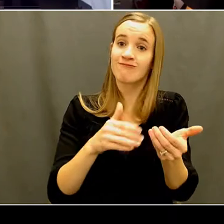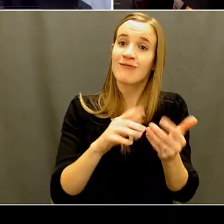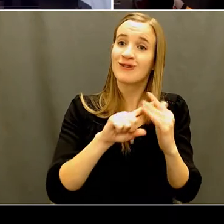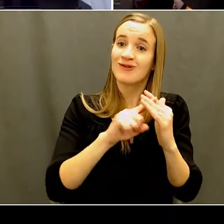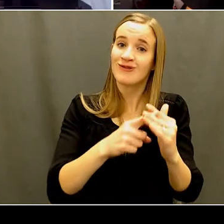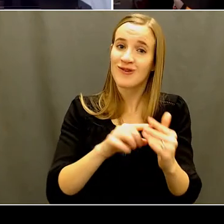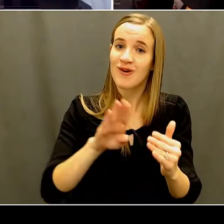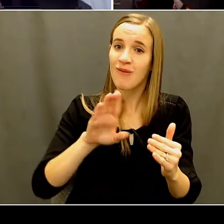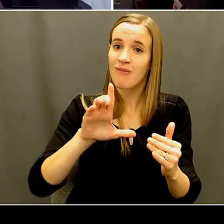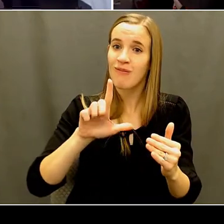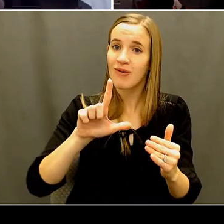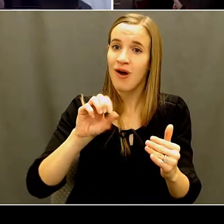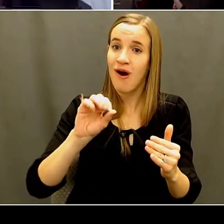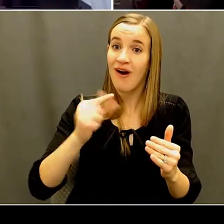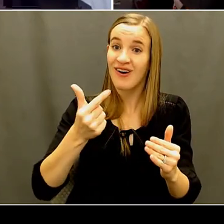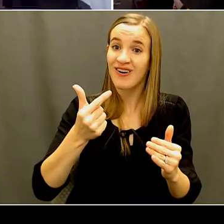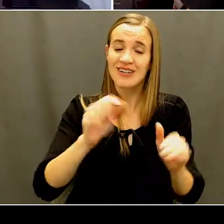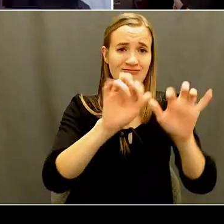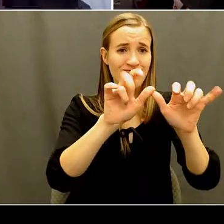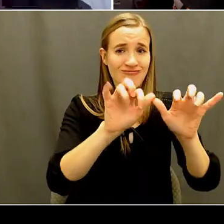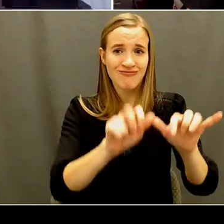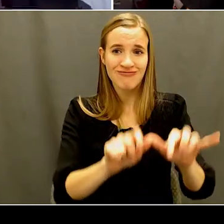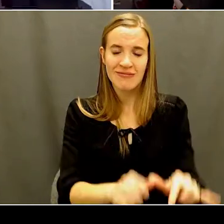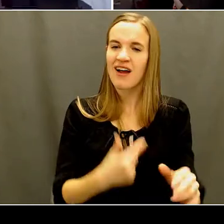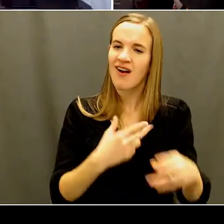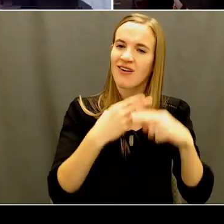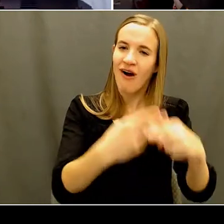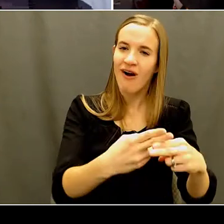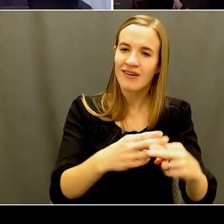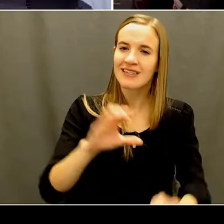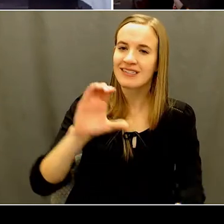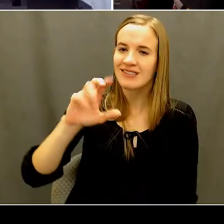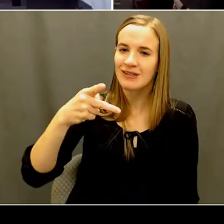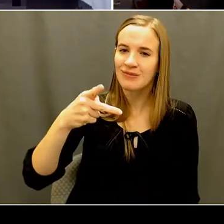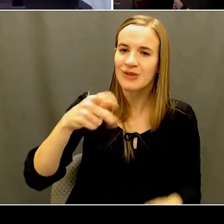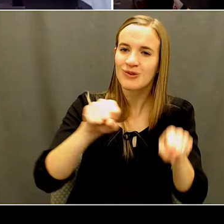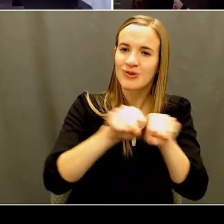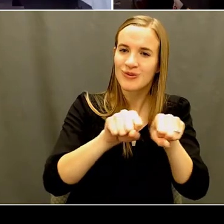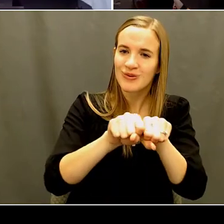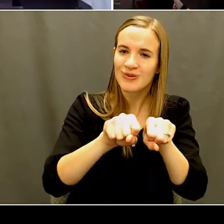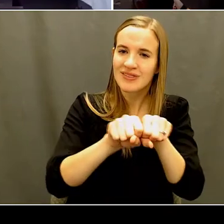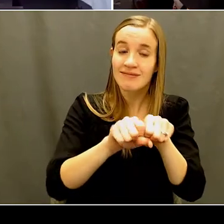quickly. It is difficult for me to find shoes that are fashion forward and cute